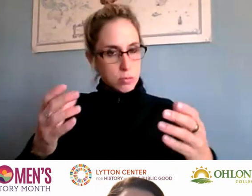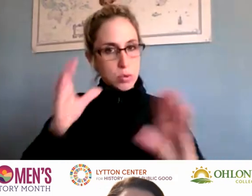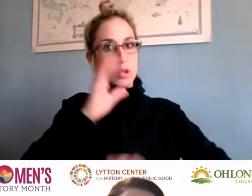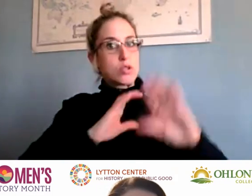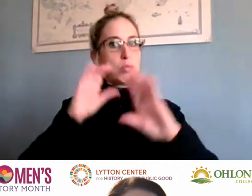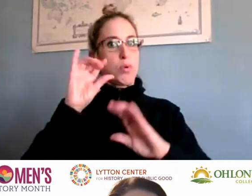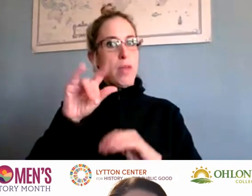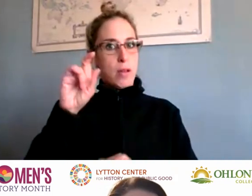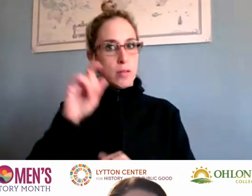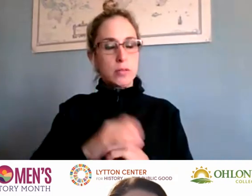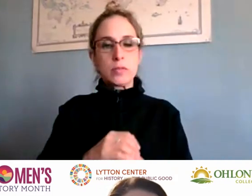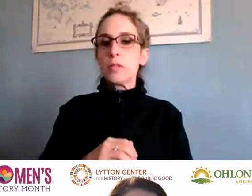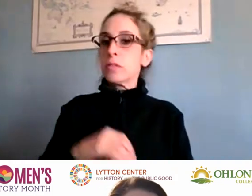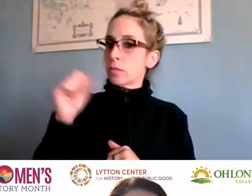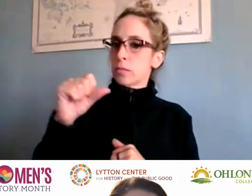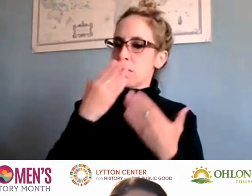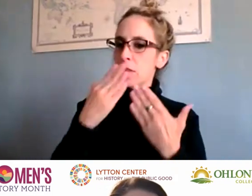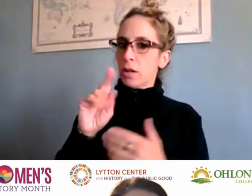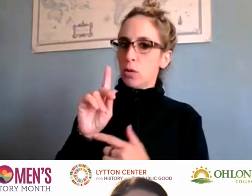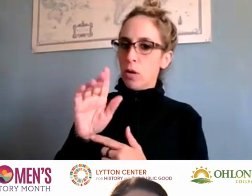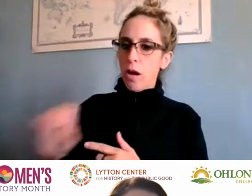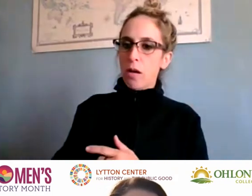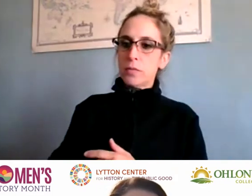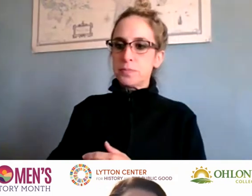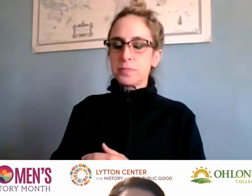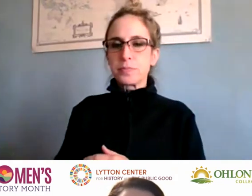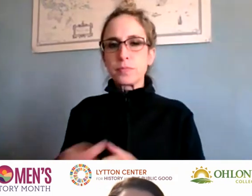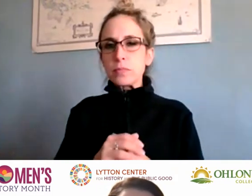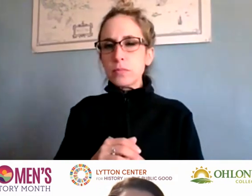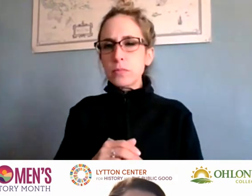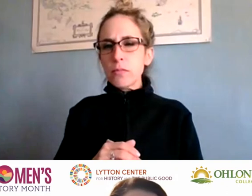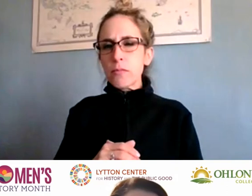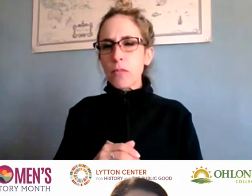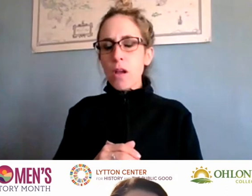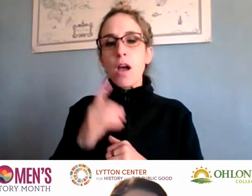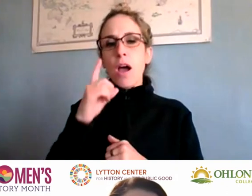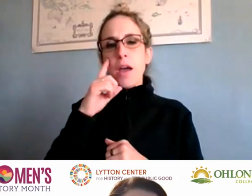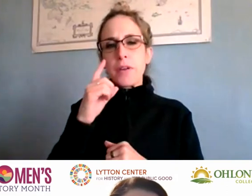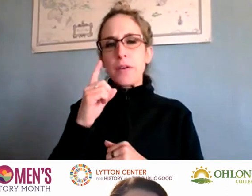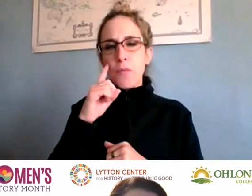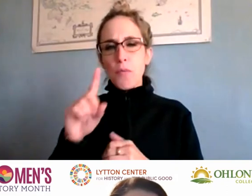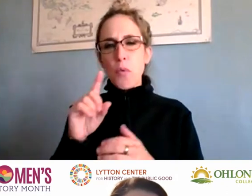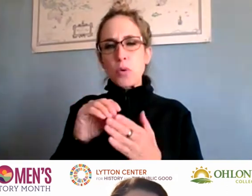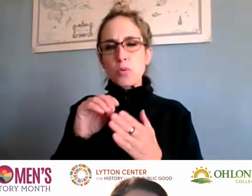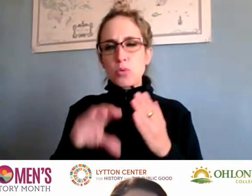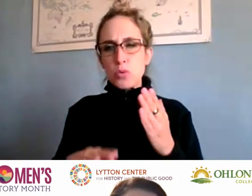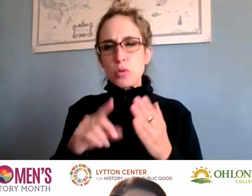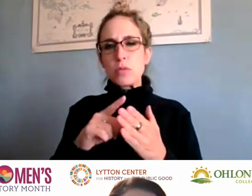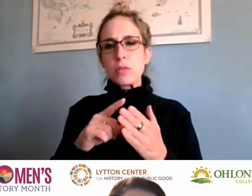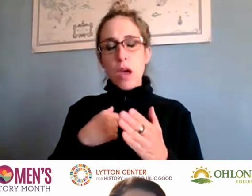Aurora Chang: Thank you, Kyle. Aurora Chang: So I think for students Aurora Chang: what I would say is that